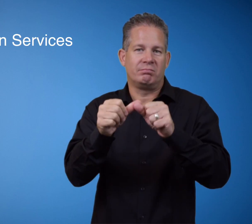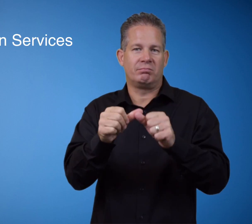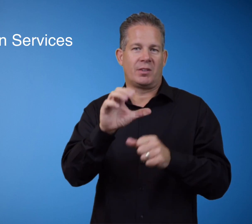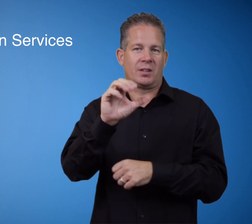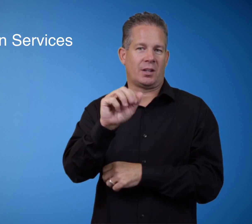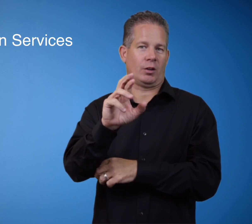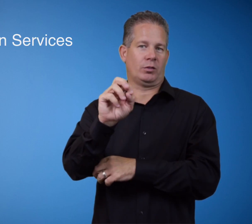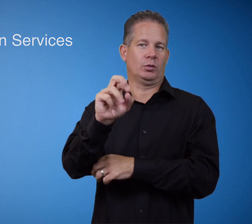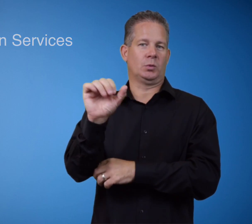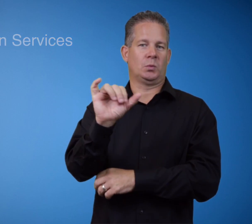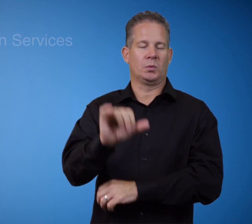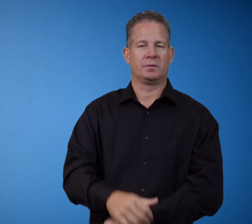They also help with permanent careers.